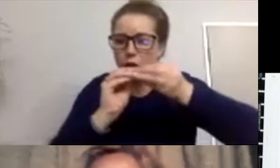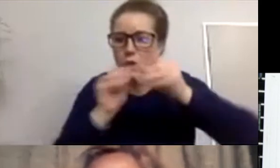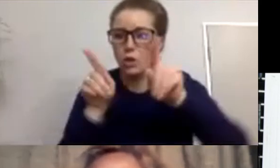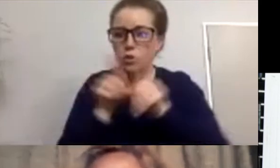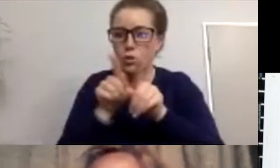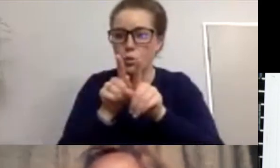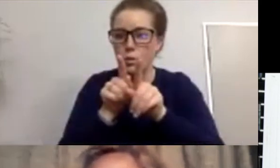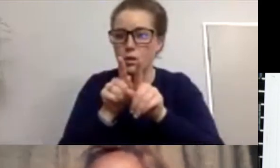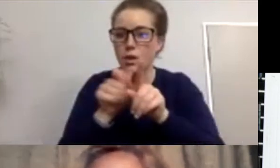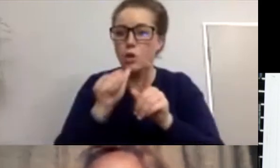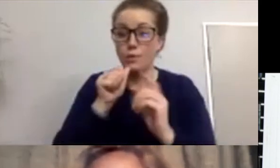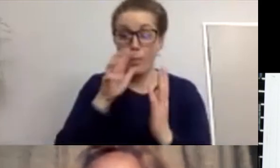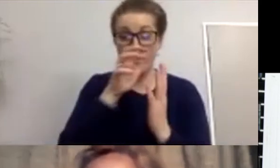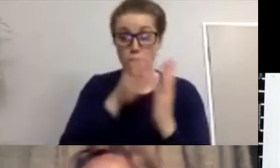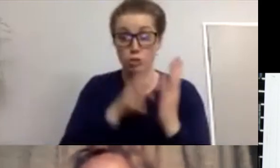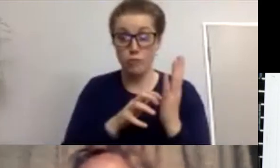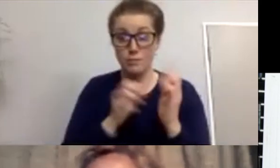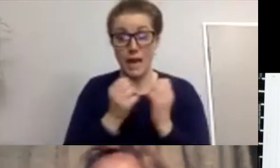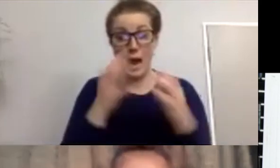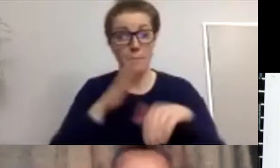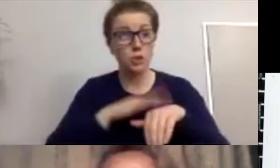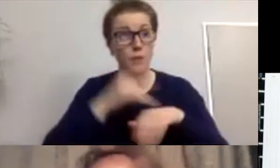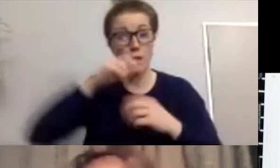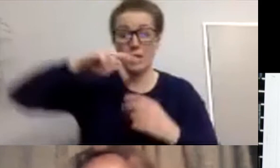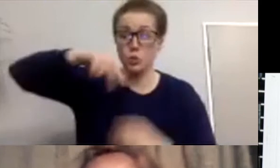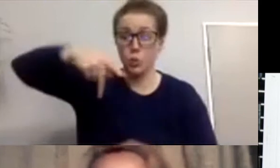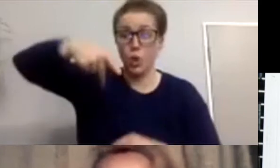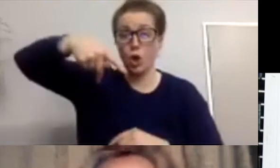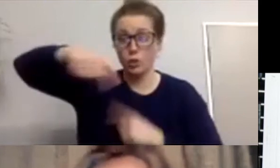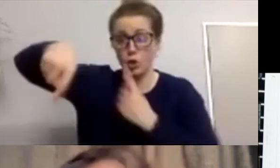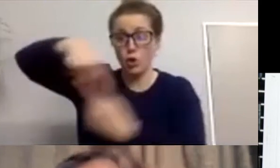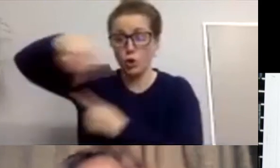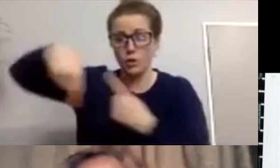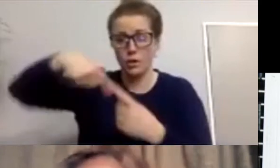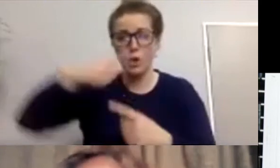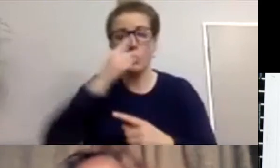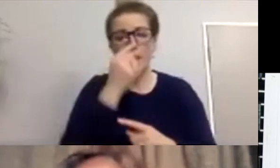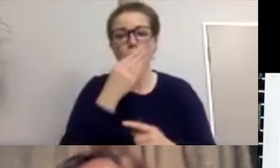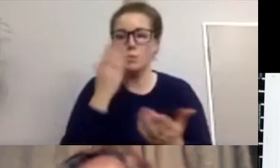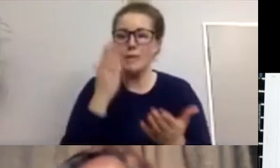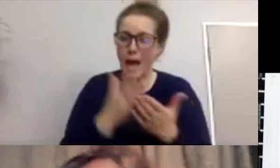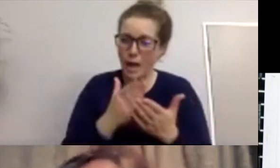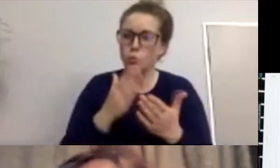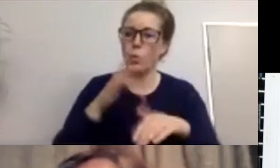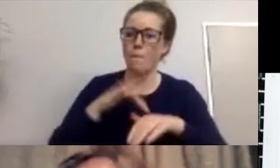how many times can say "and then she twirls and she turns and she jumps" then you can use the proper ballet terms at the same time.